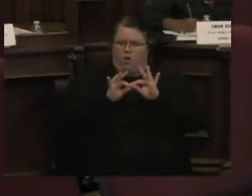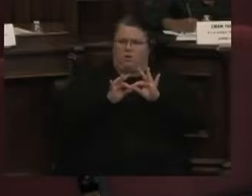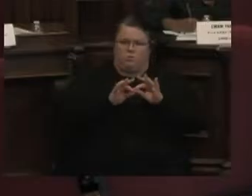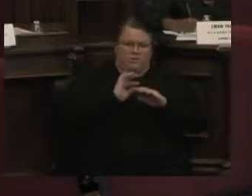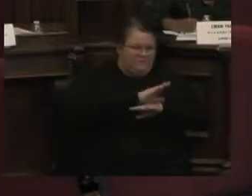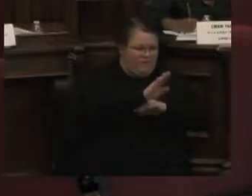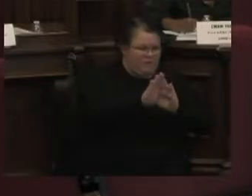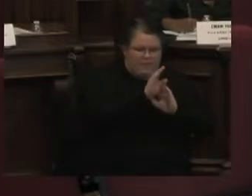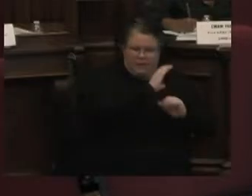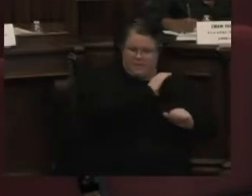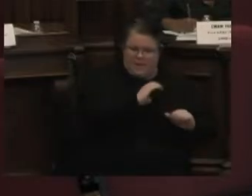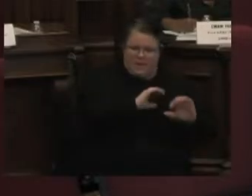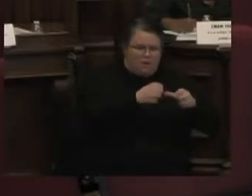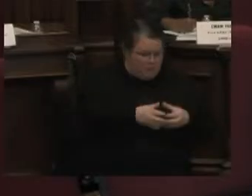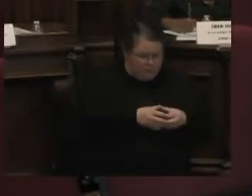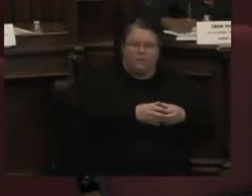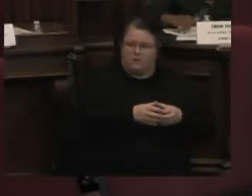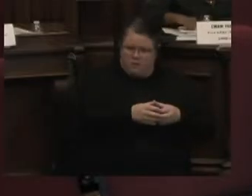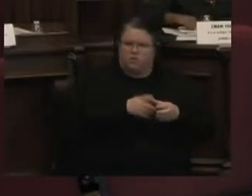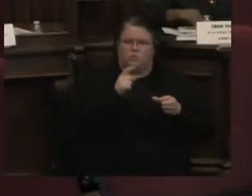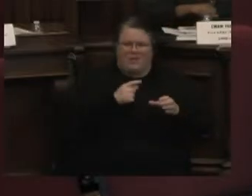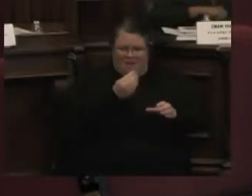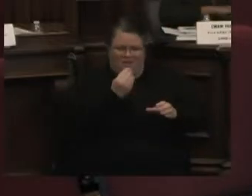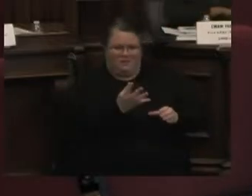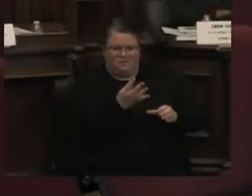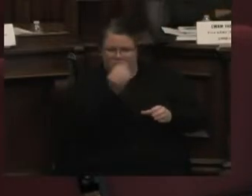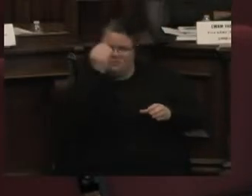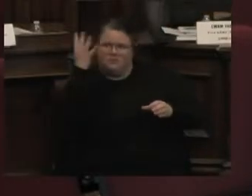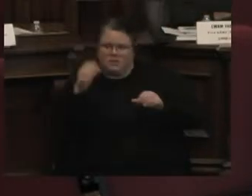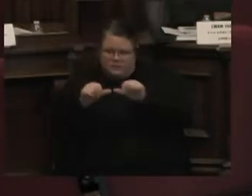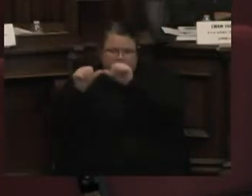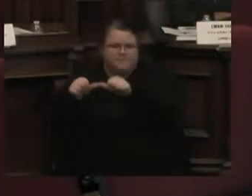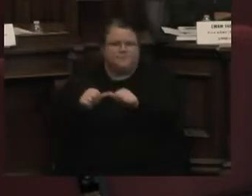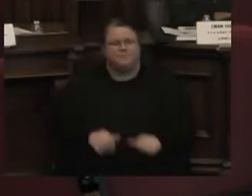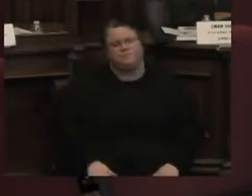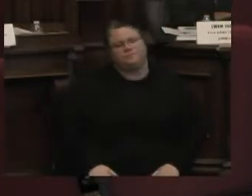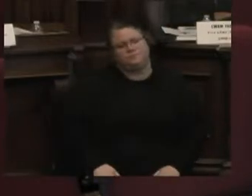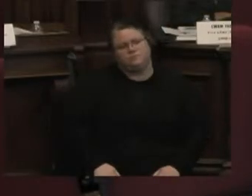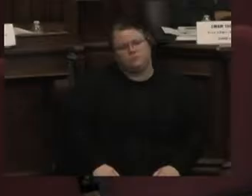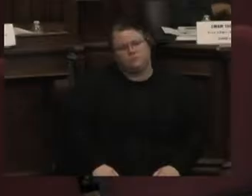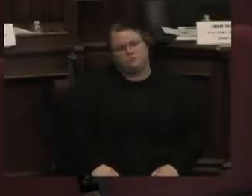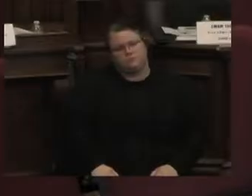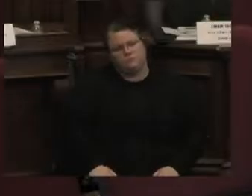For this. It's very important